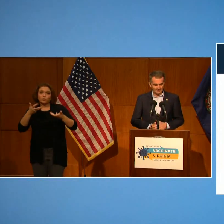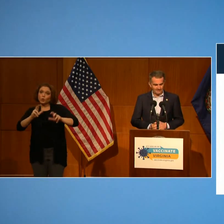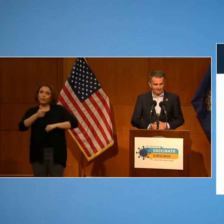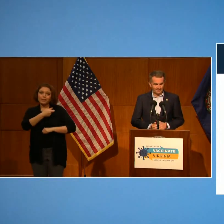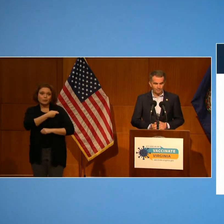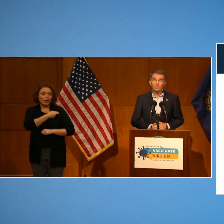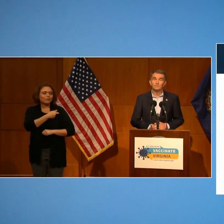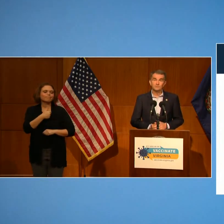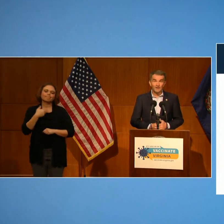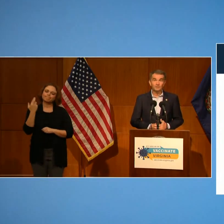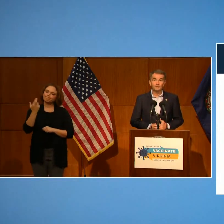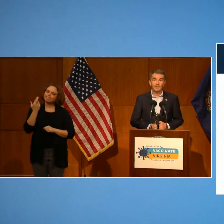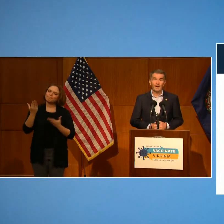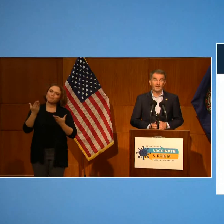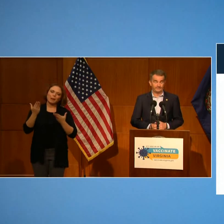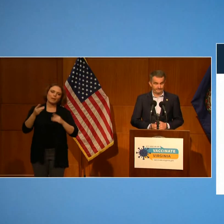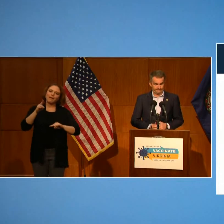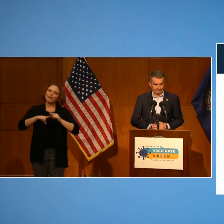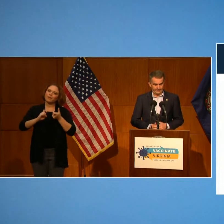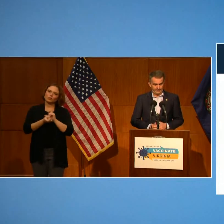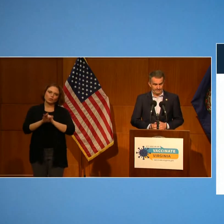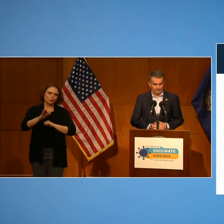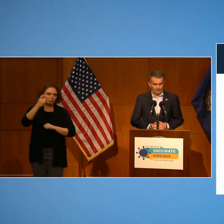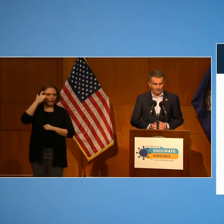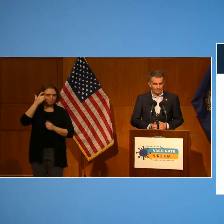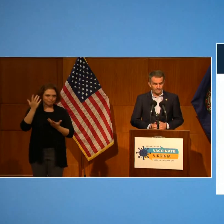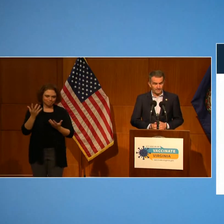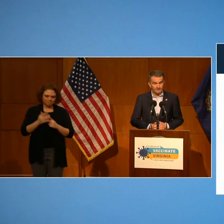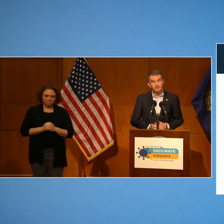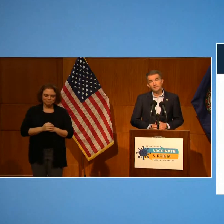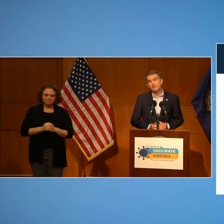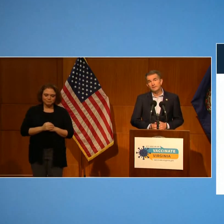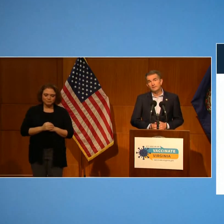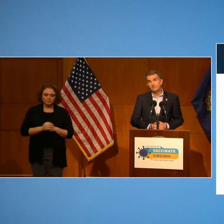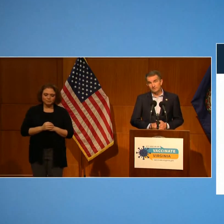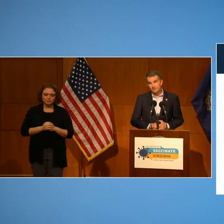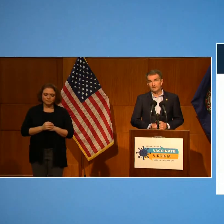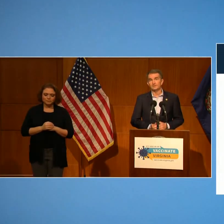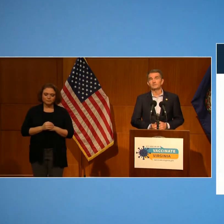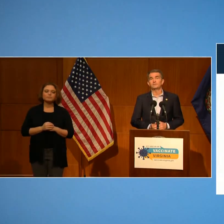NOT TO GET A SHOT THERE, PROBABLY ISN'T MUCH I CAN SAY